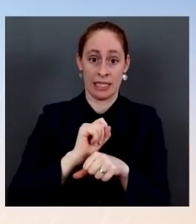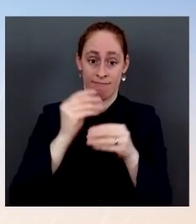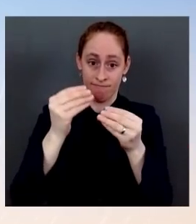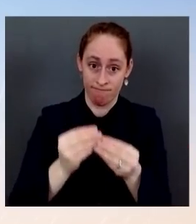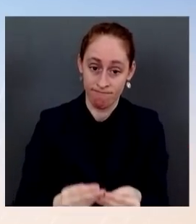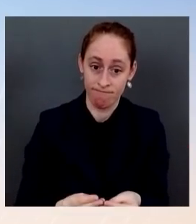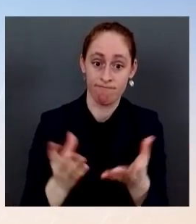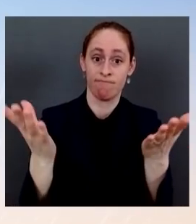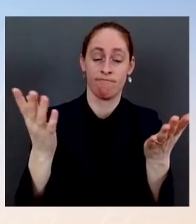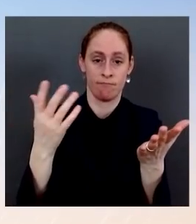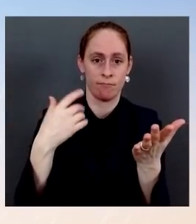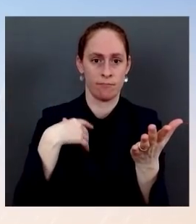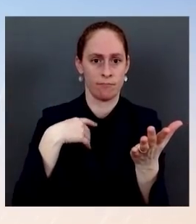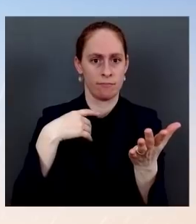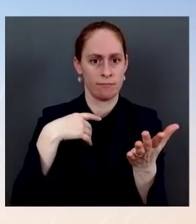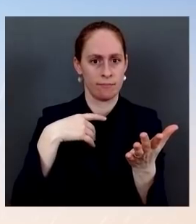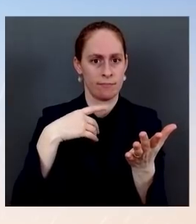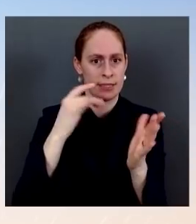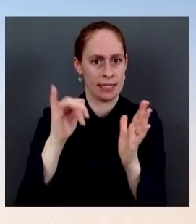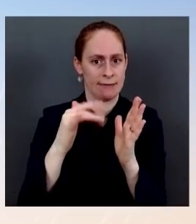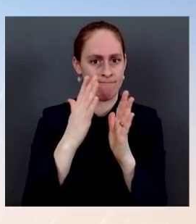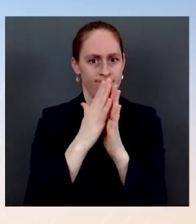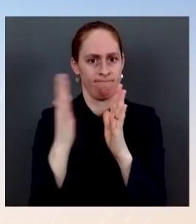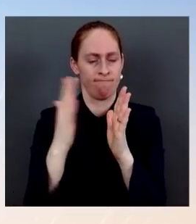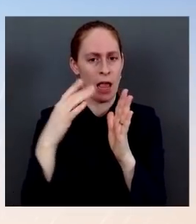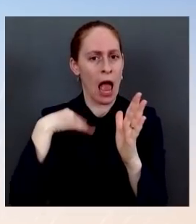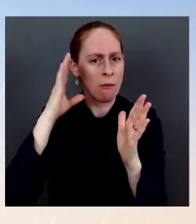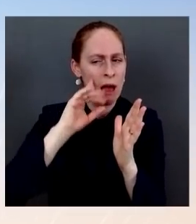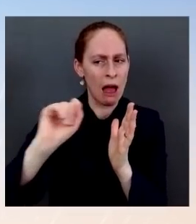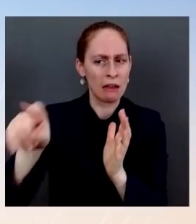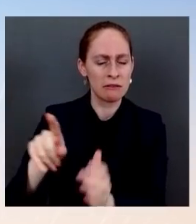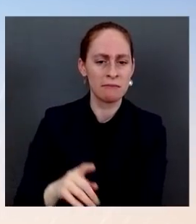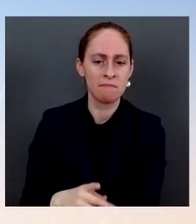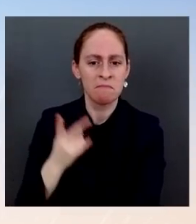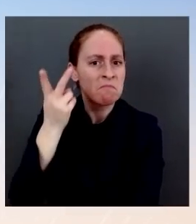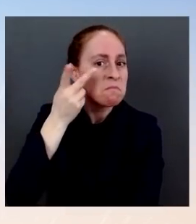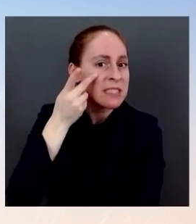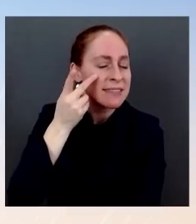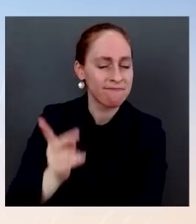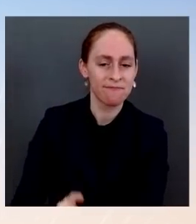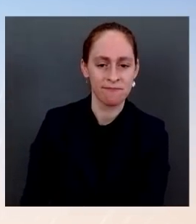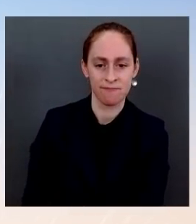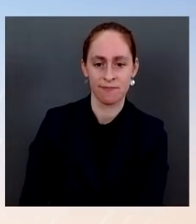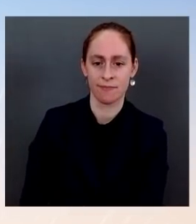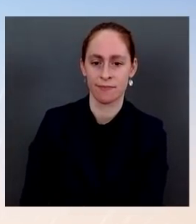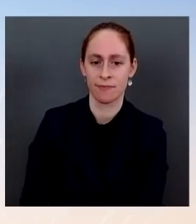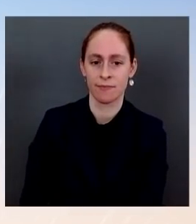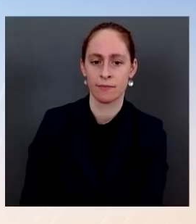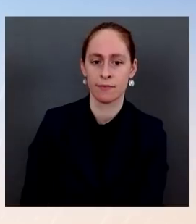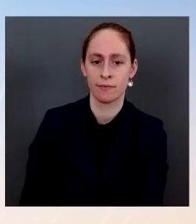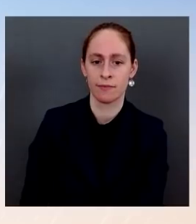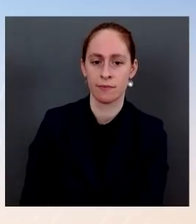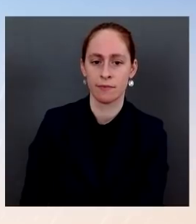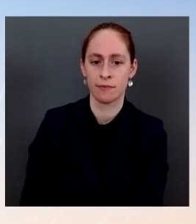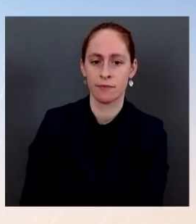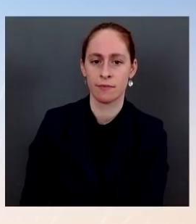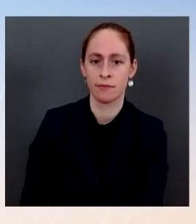for not being as focused on masking. And I wondered if the administration is considering, for example, sending N-95 masks to Americans,